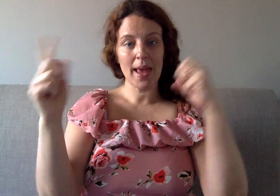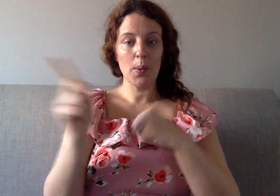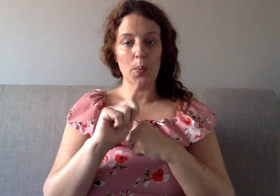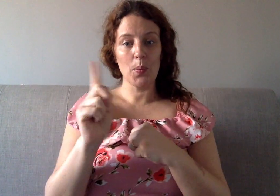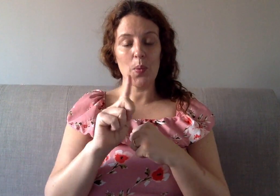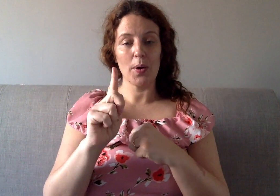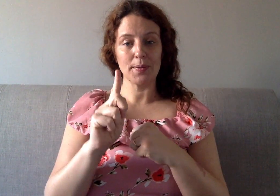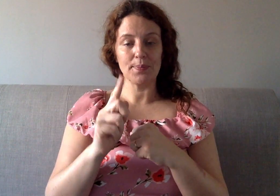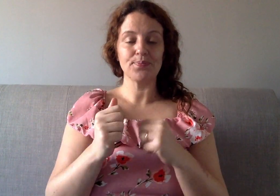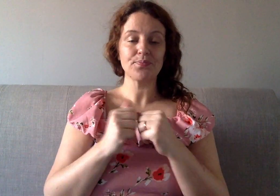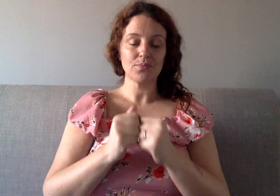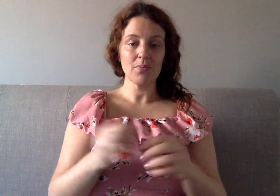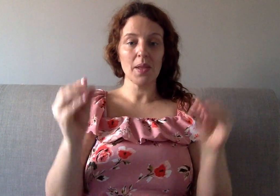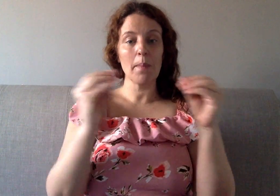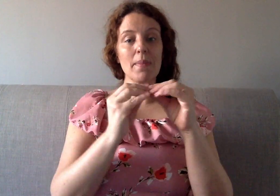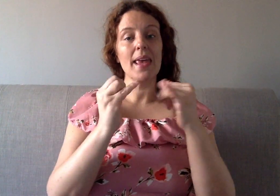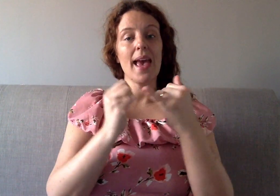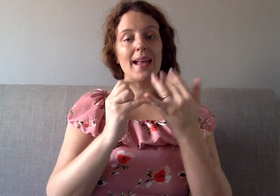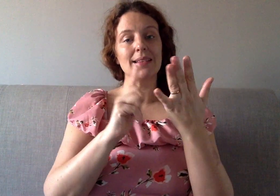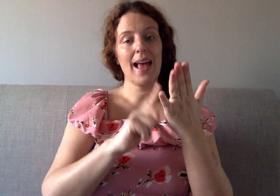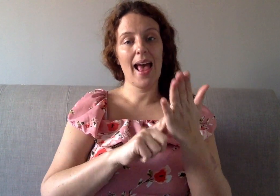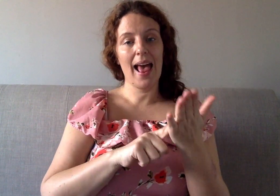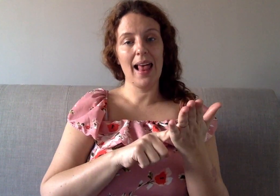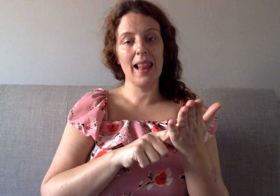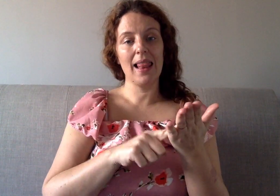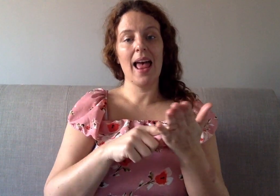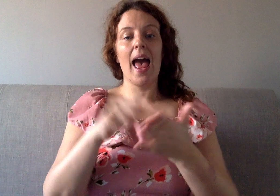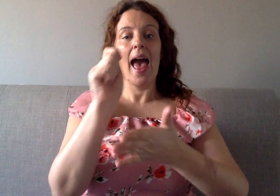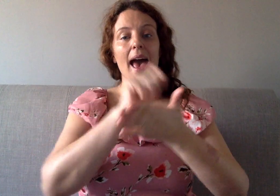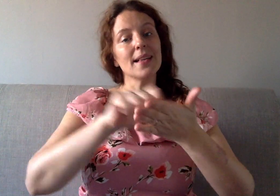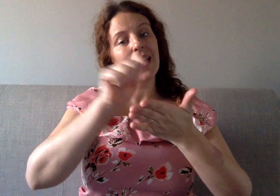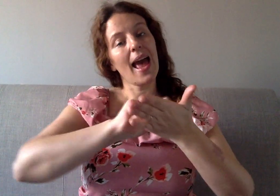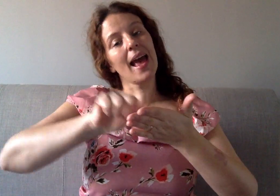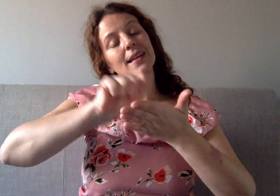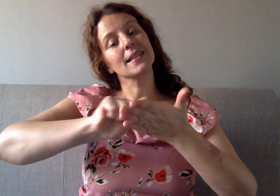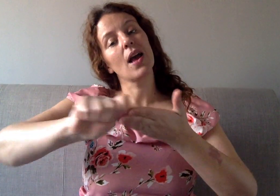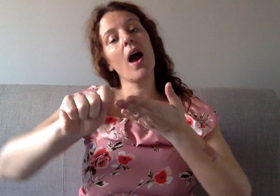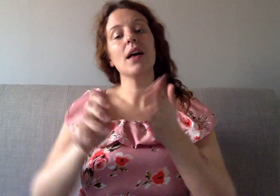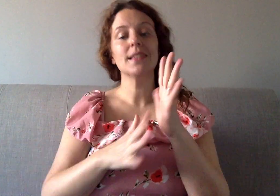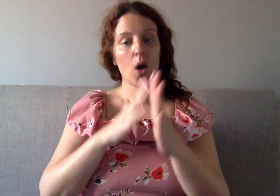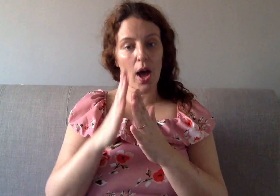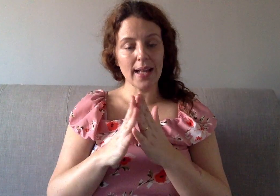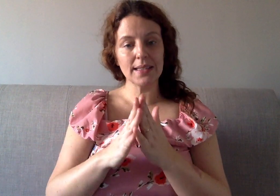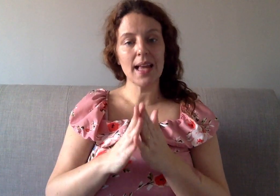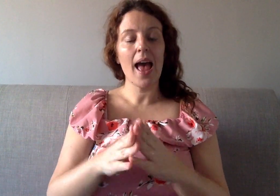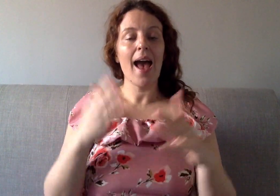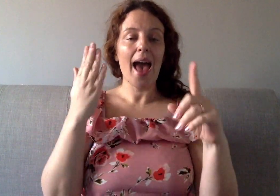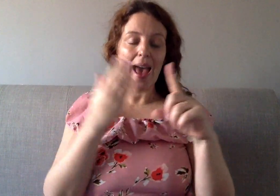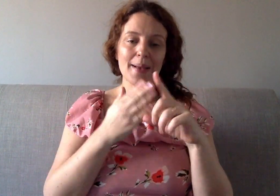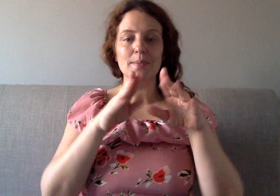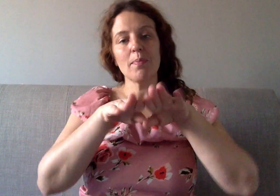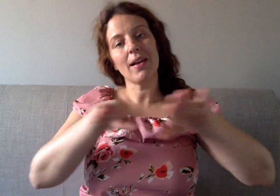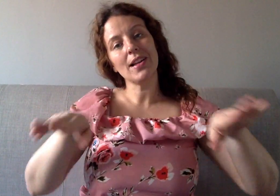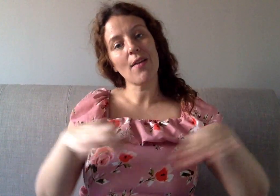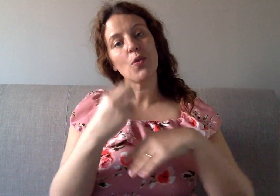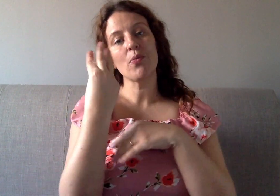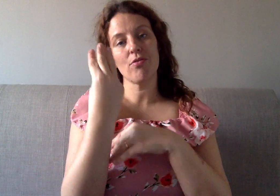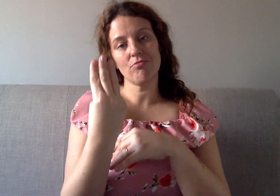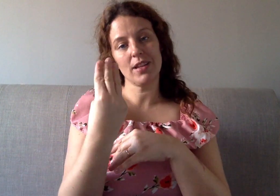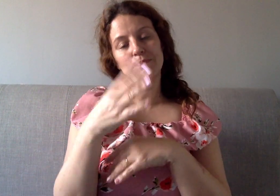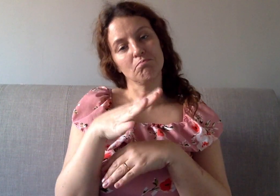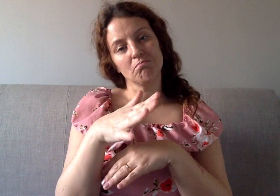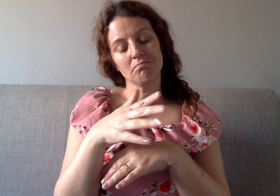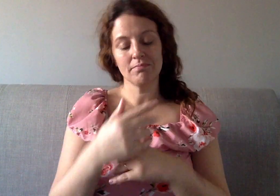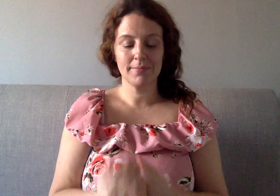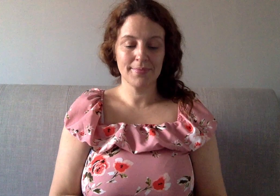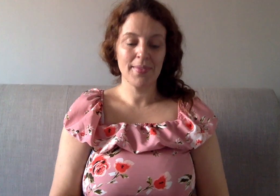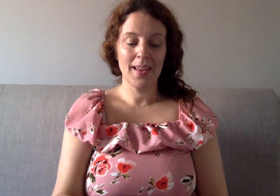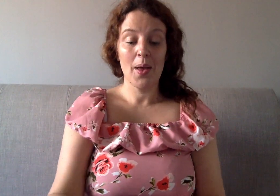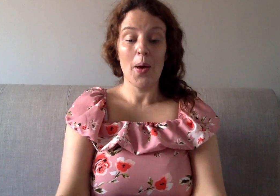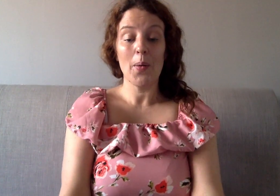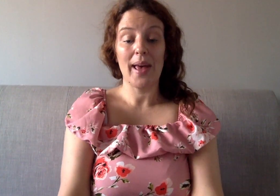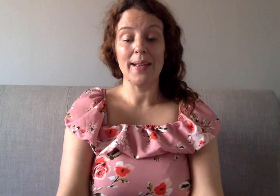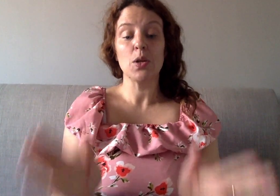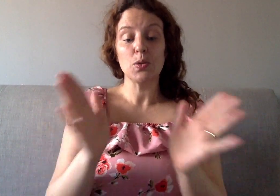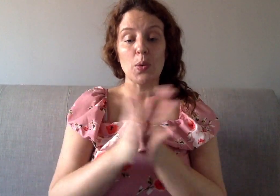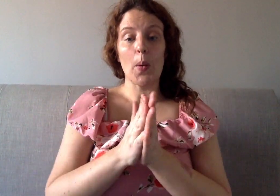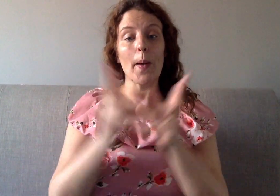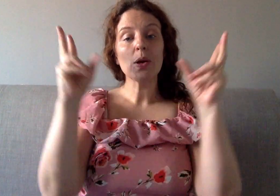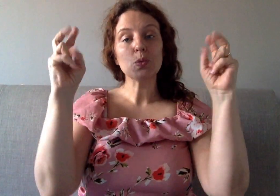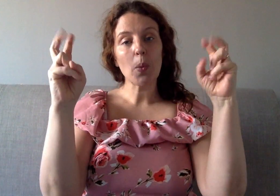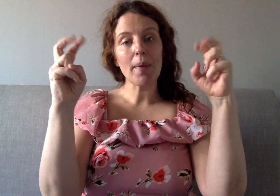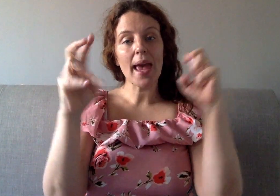Todays topic is a BSL essay signed aimed at Level 3.